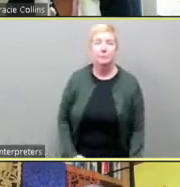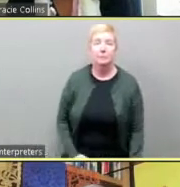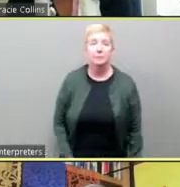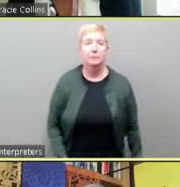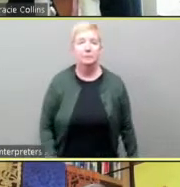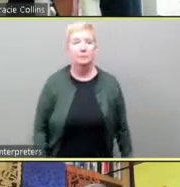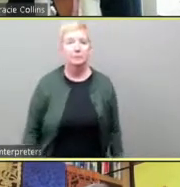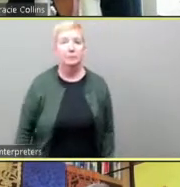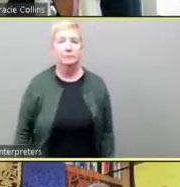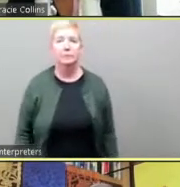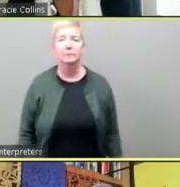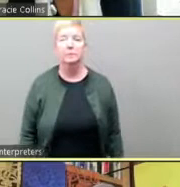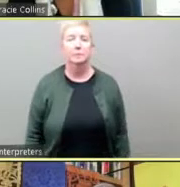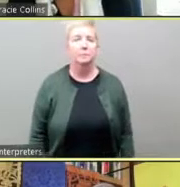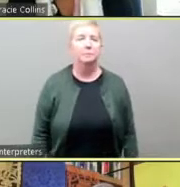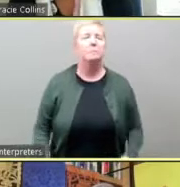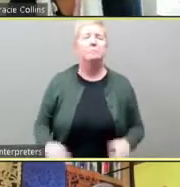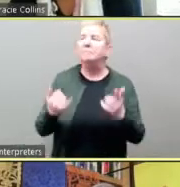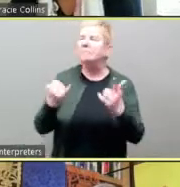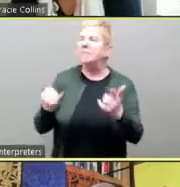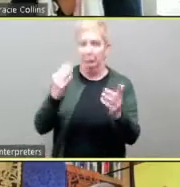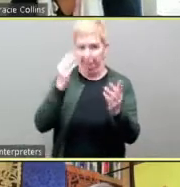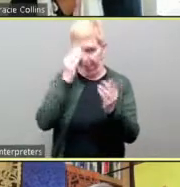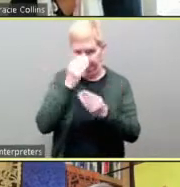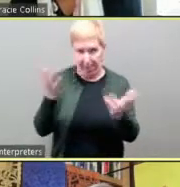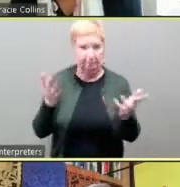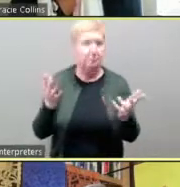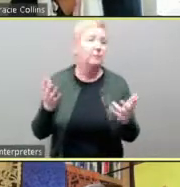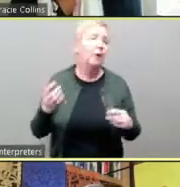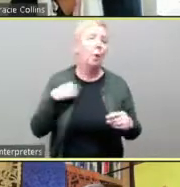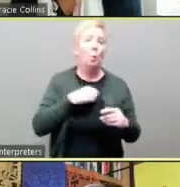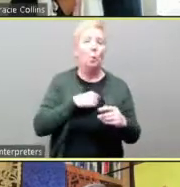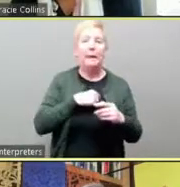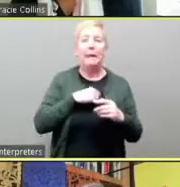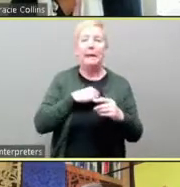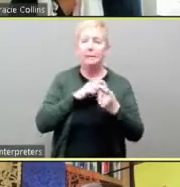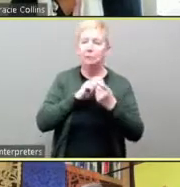I just want to update you. You know, we went to the new red, yellow, green